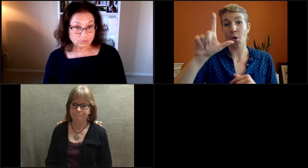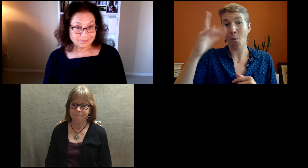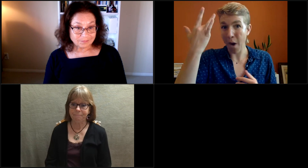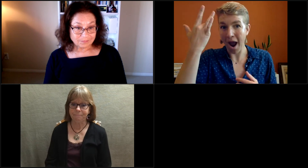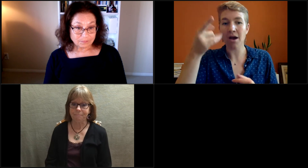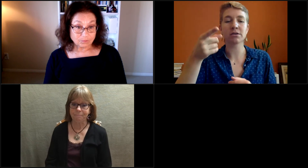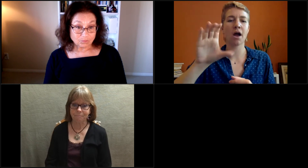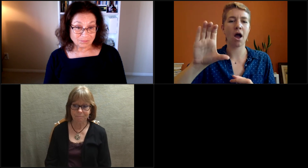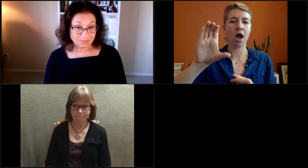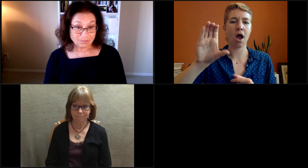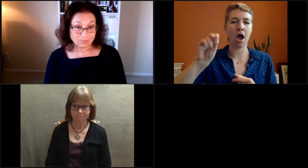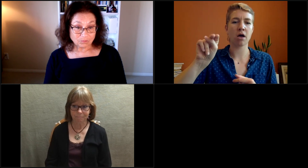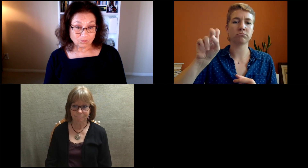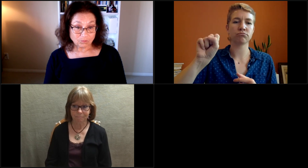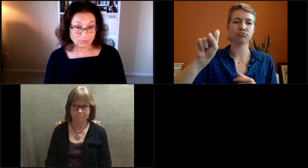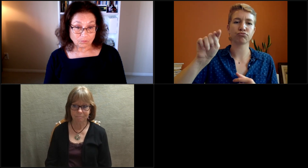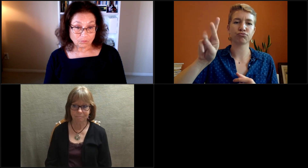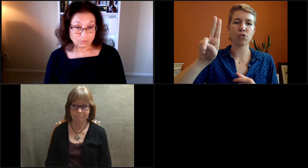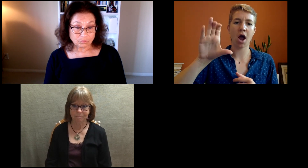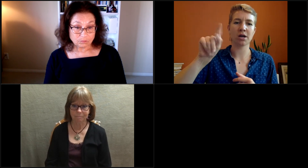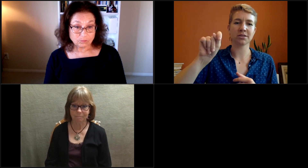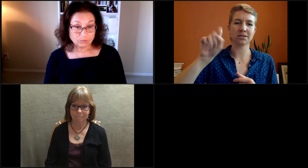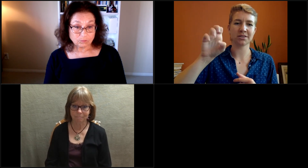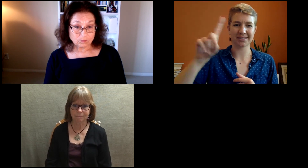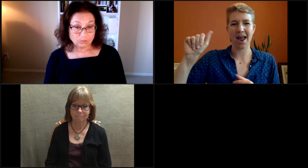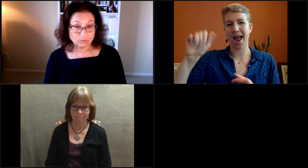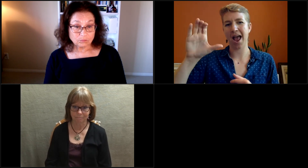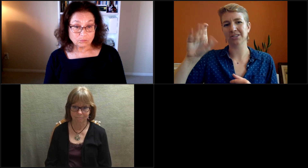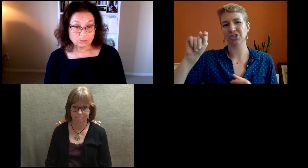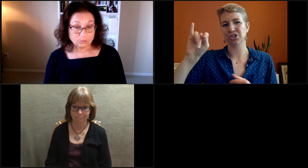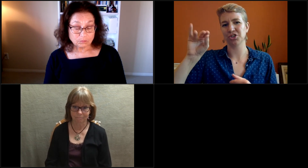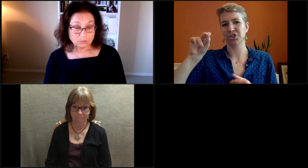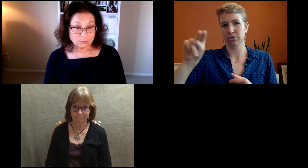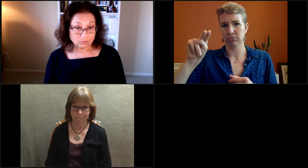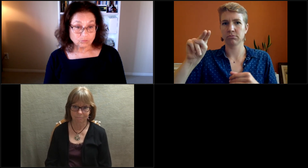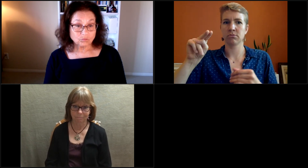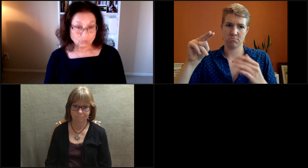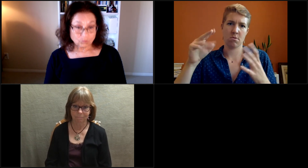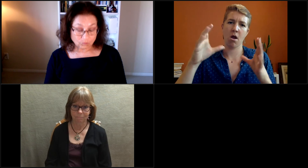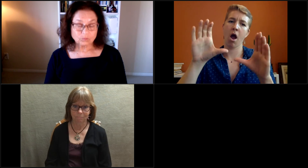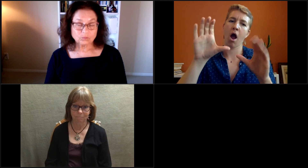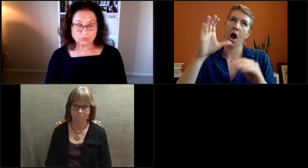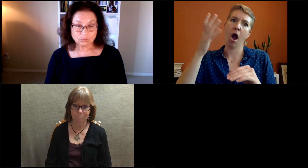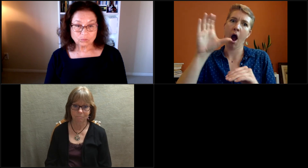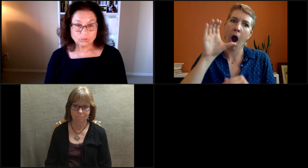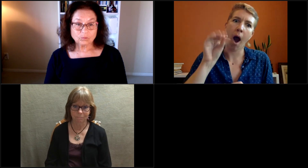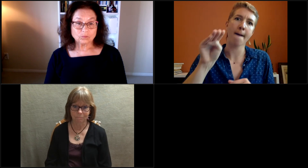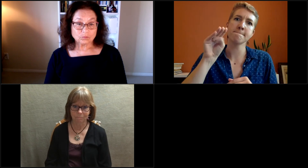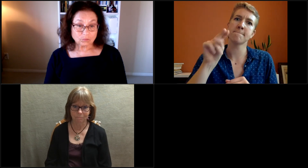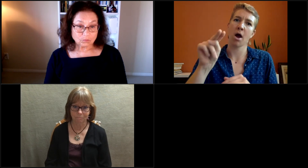And I think that this comes up an ASL, because of constructed action.